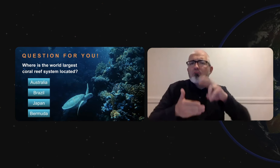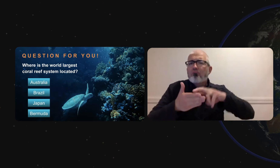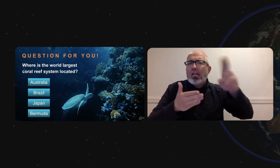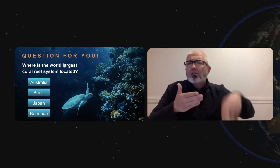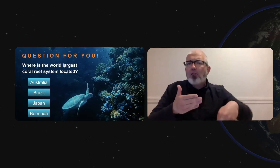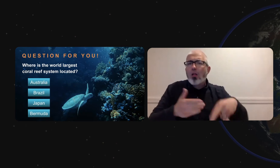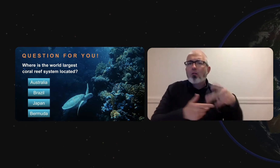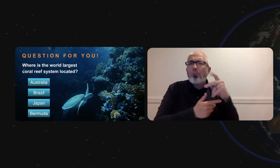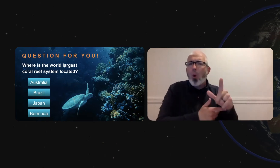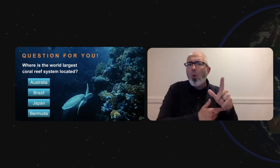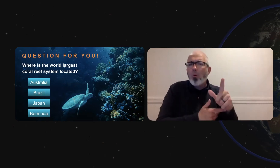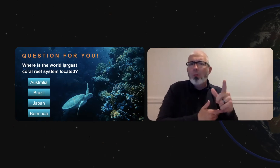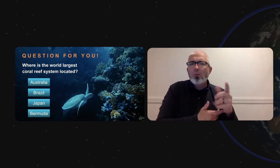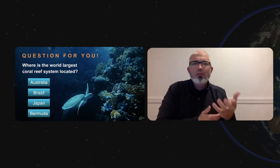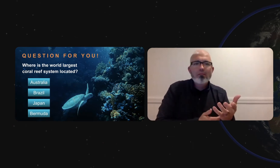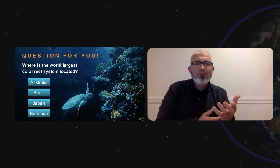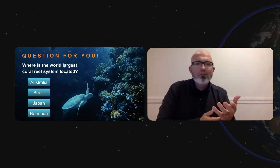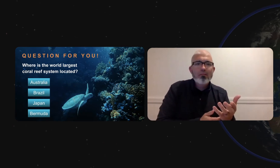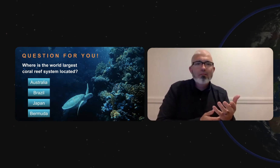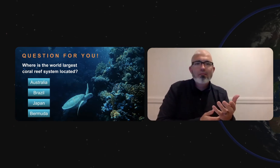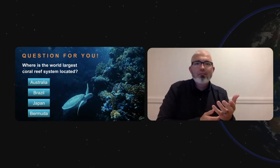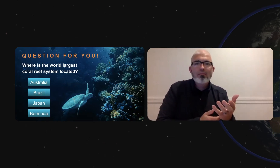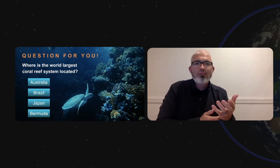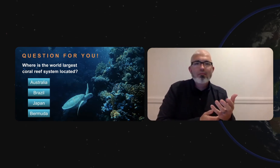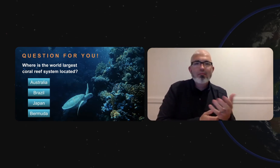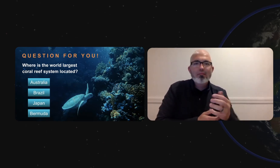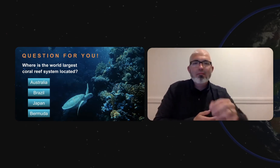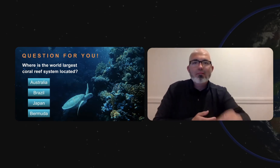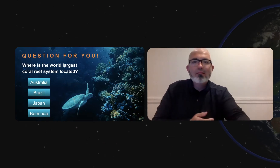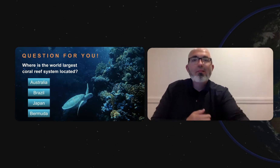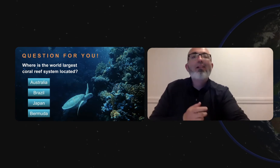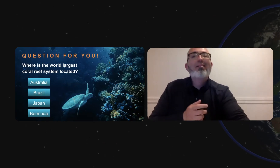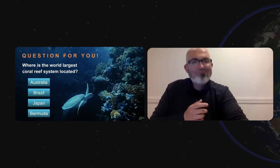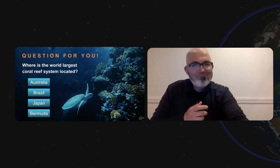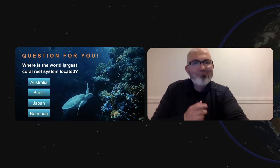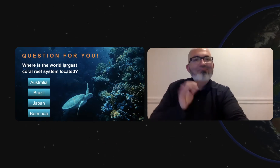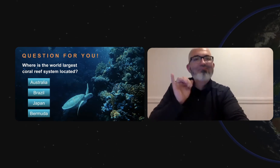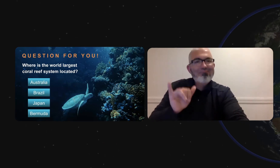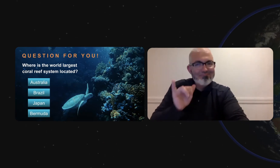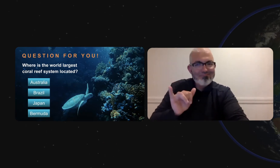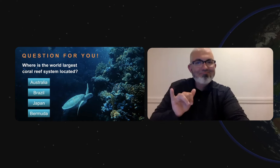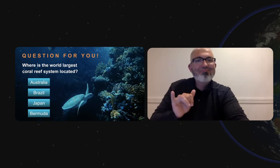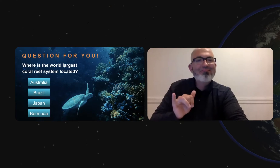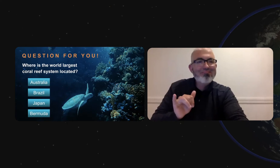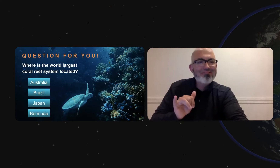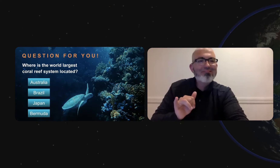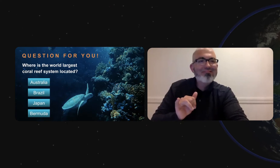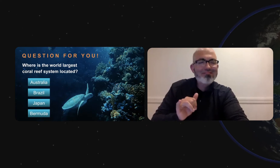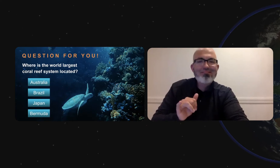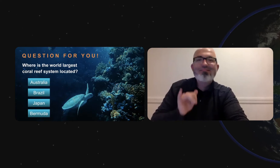Select the menu, see the drop-down. At the bottom, it says "side-by-side mode."